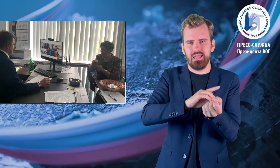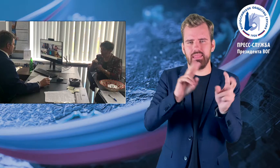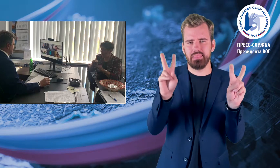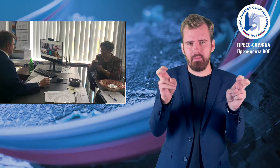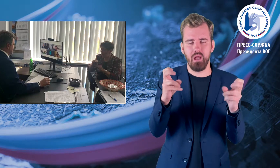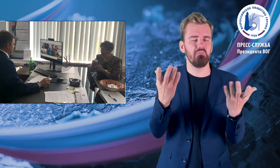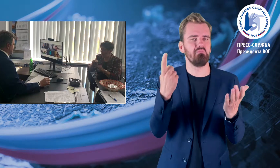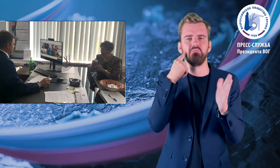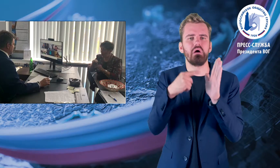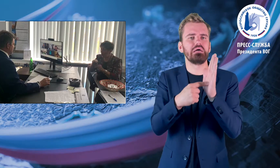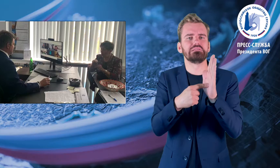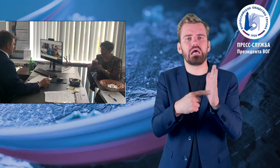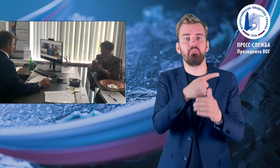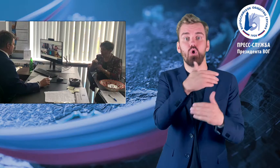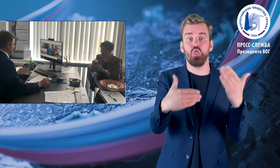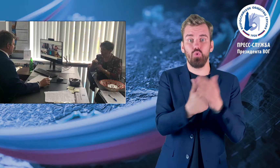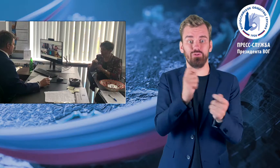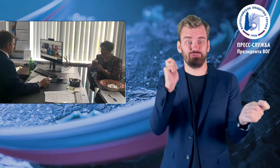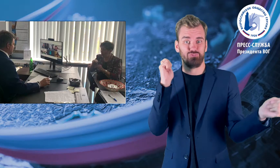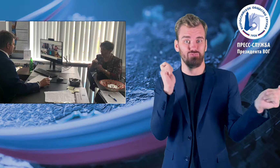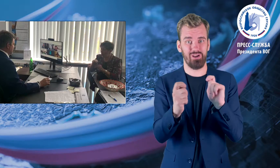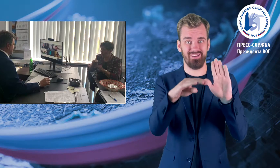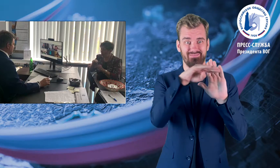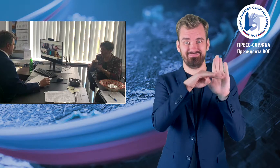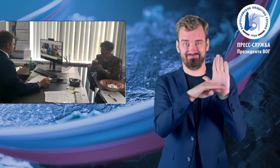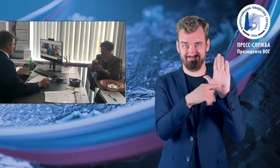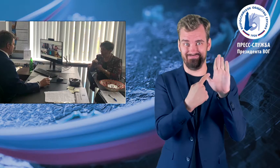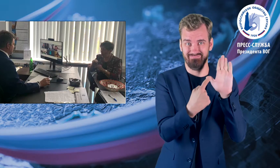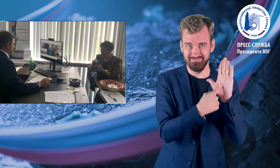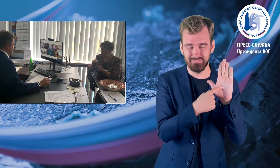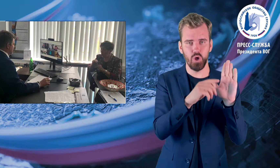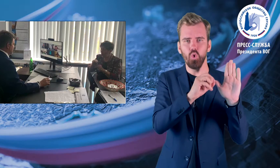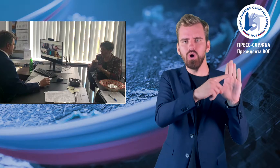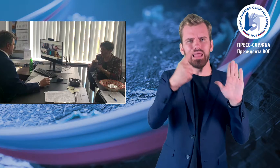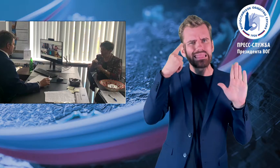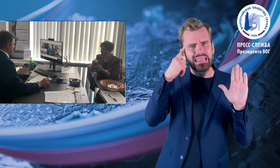when changes are made to existing documents